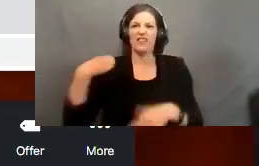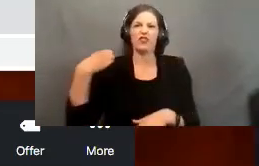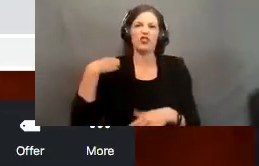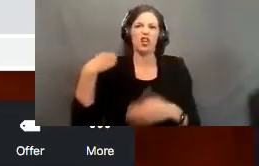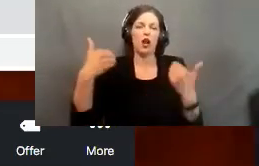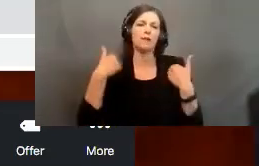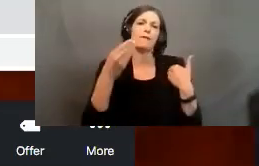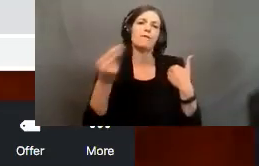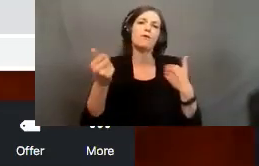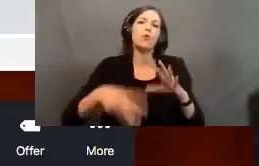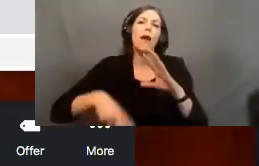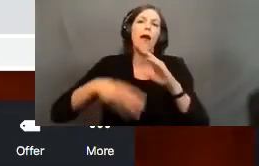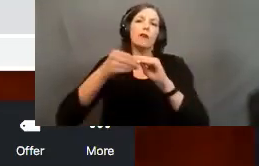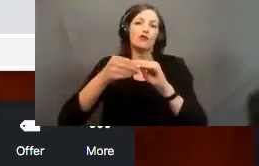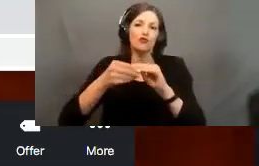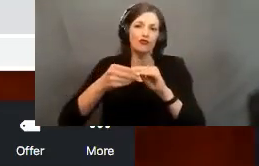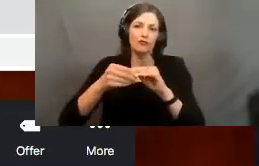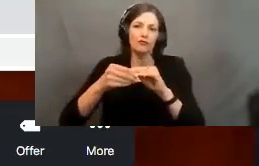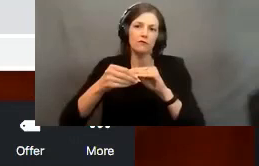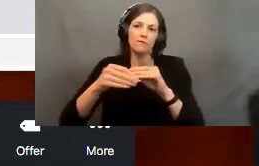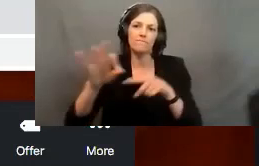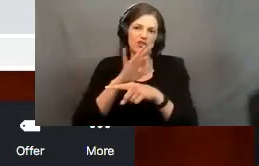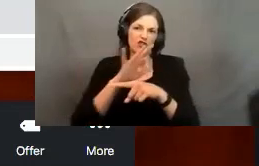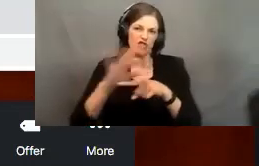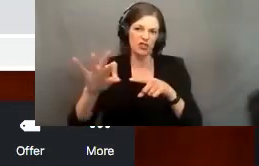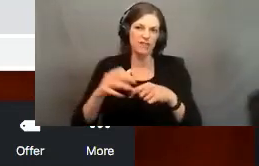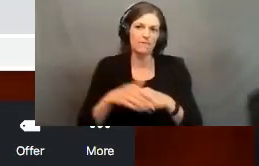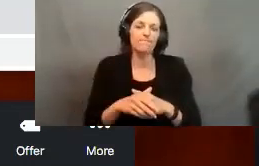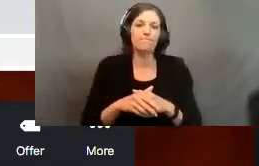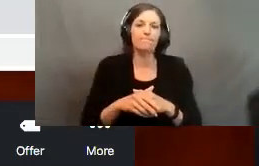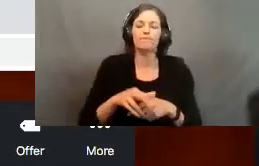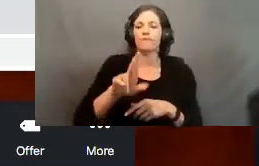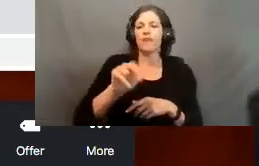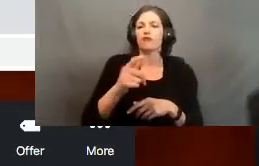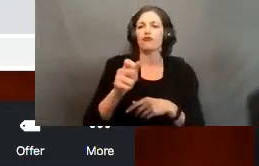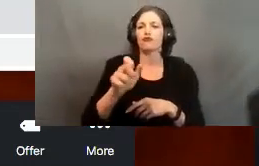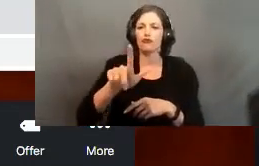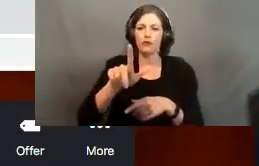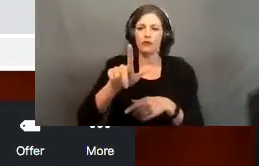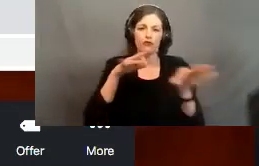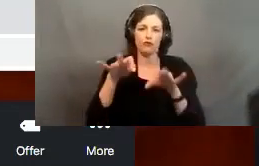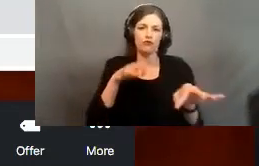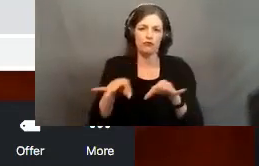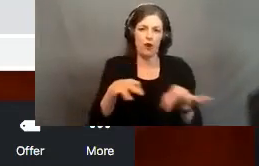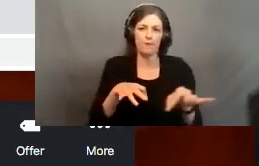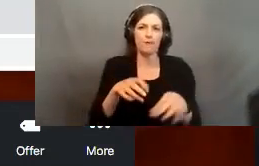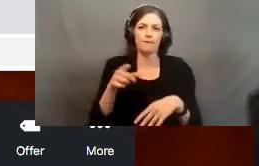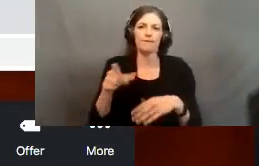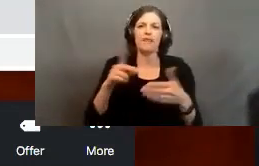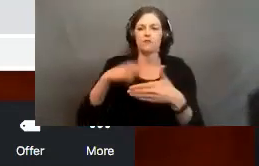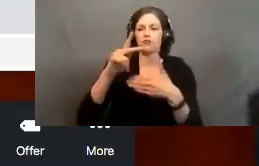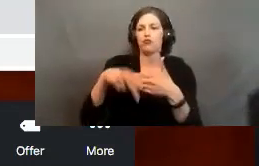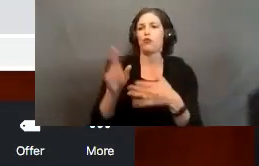12:44:05 functions that as Rachel just described 12:44:09 will be programmed as part of that role. 12:44:12